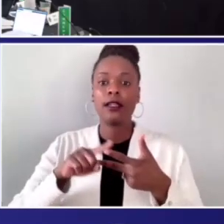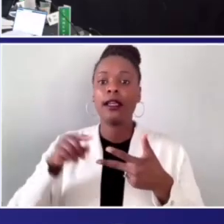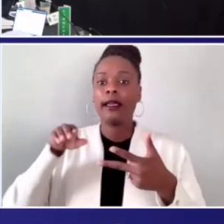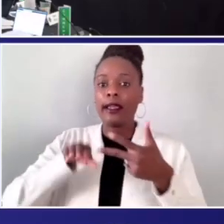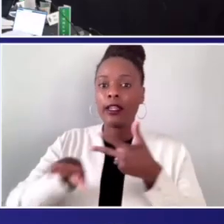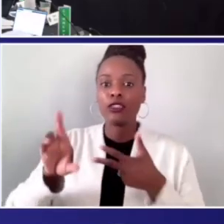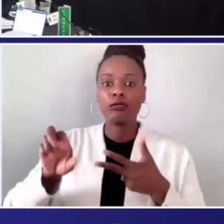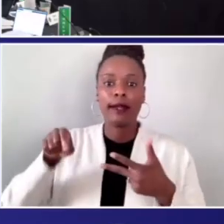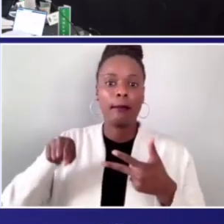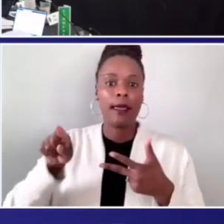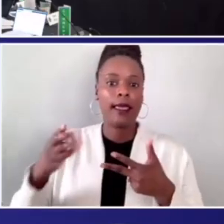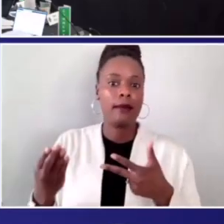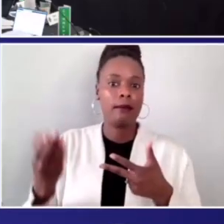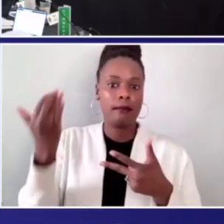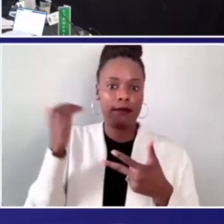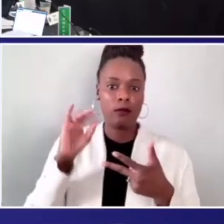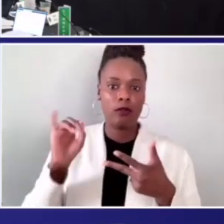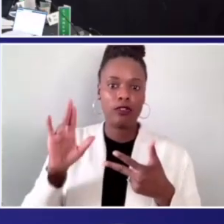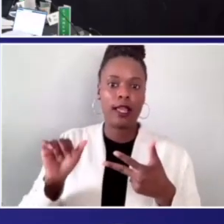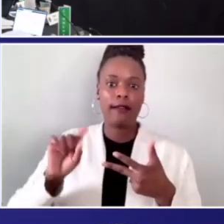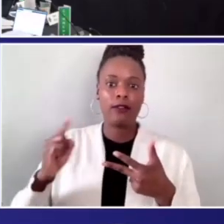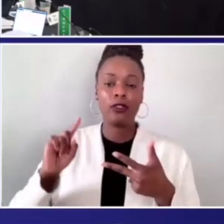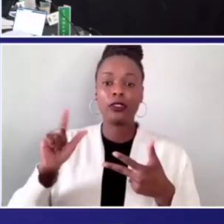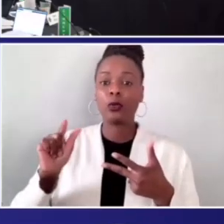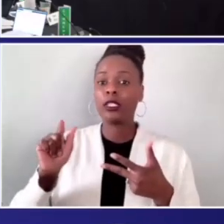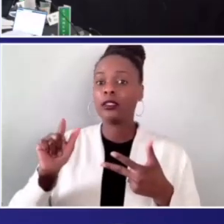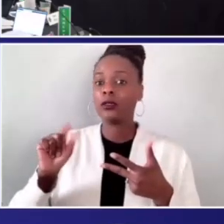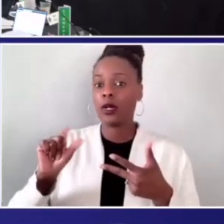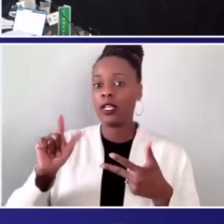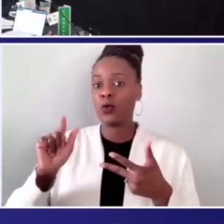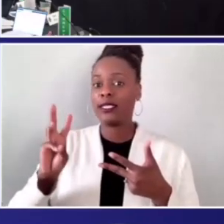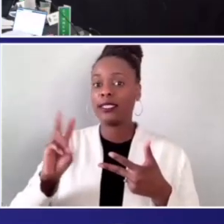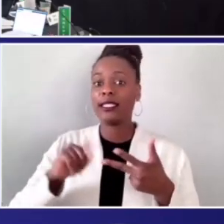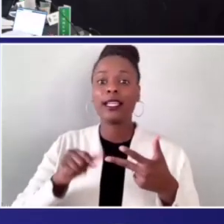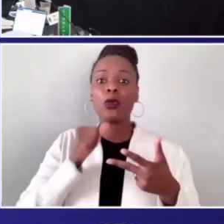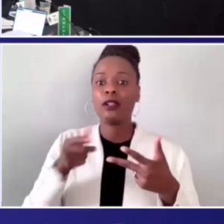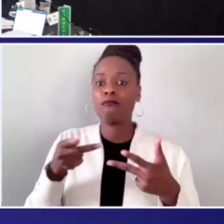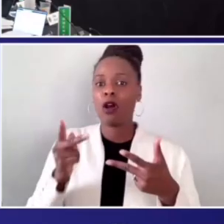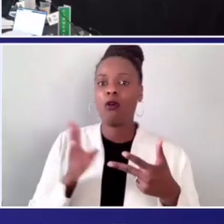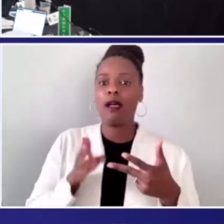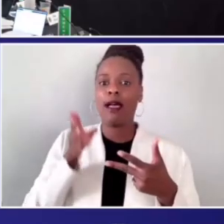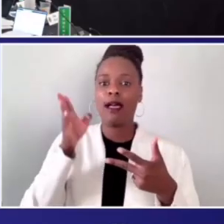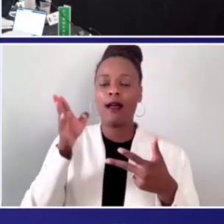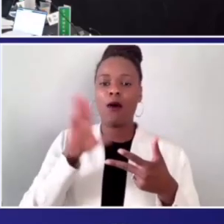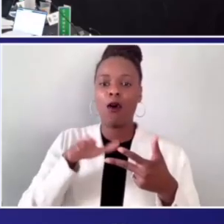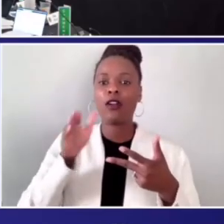July 1, 2026, and you did not borrow after on or after July 1,